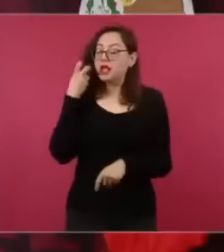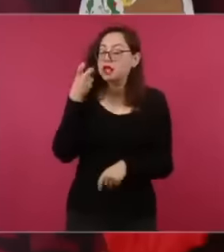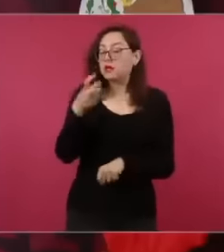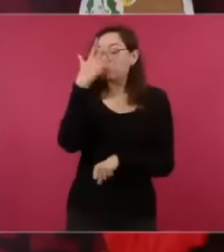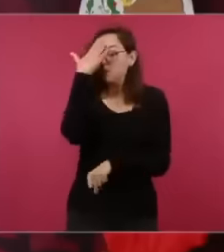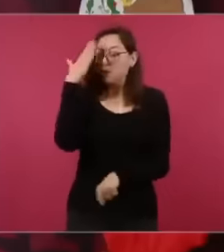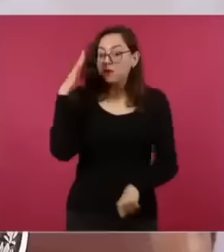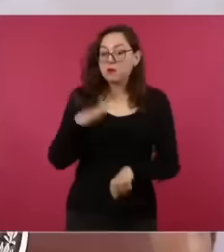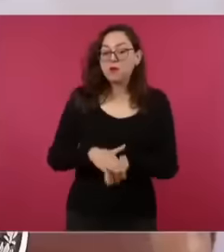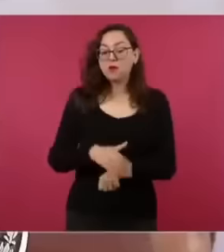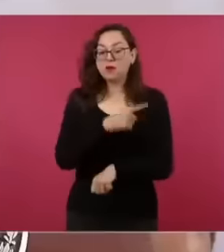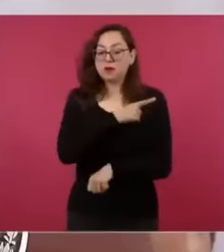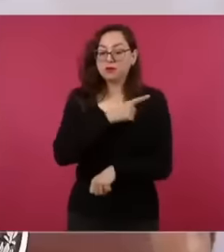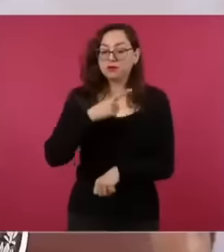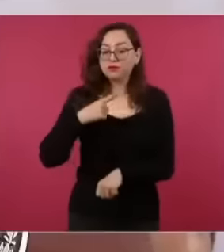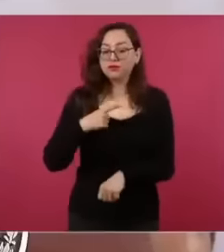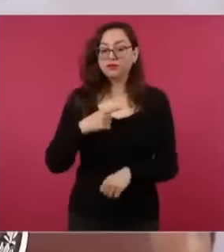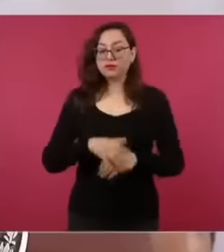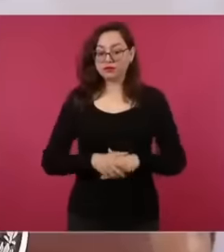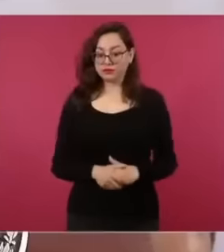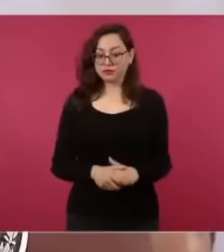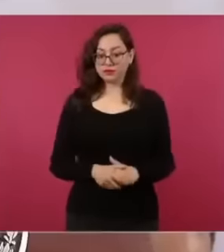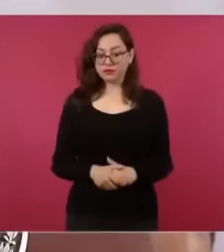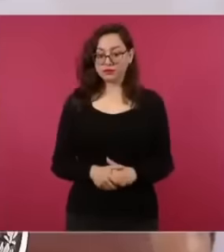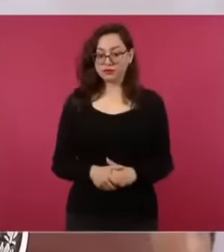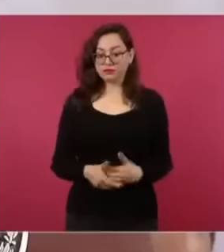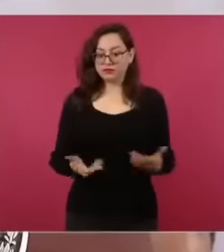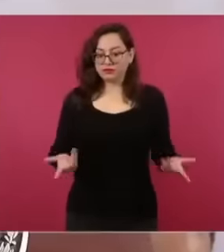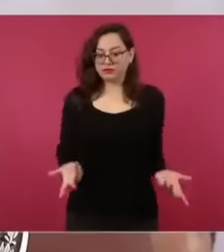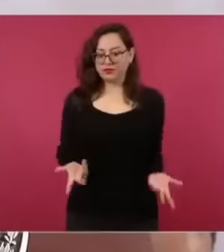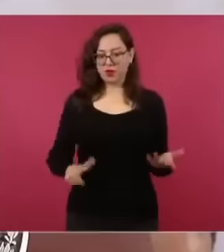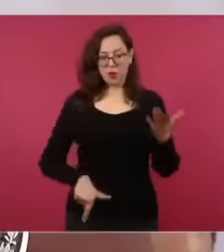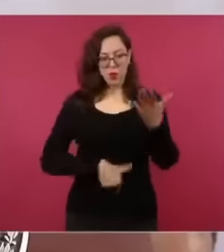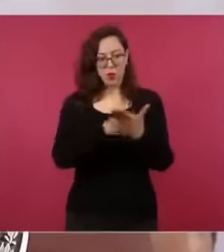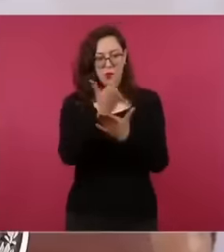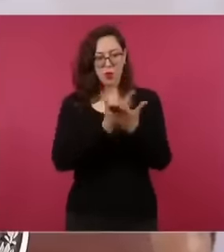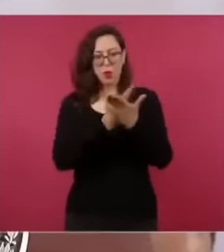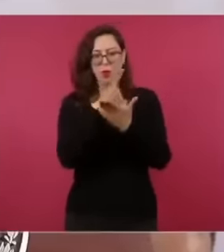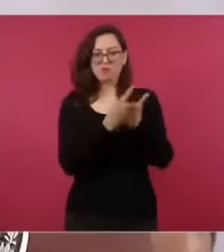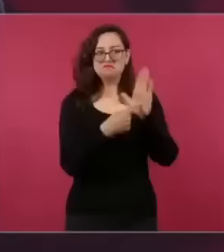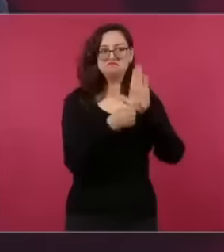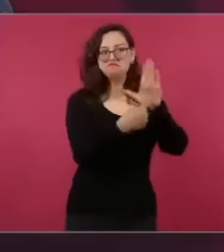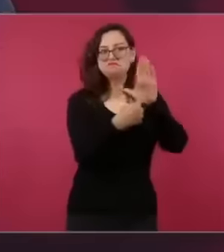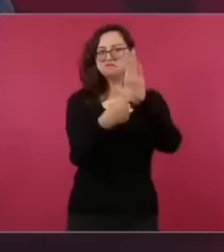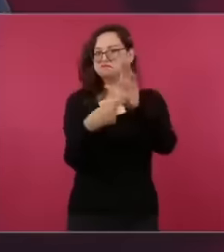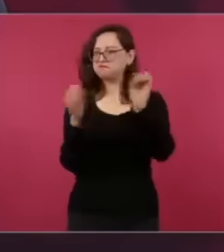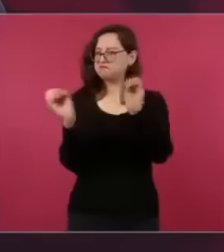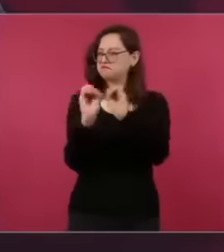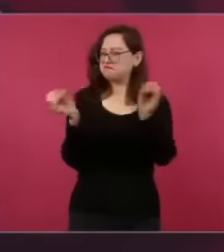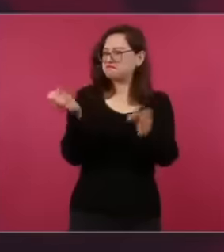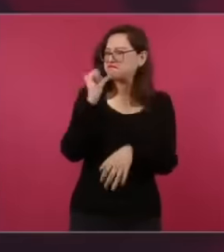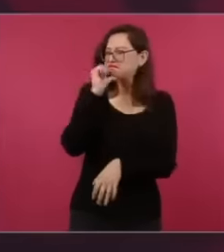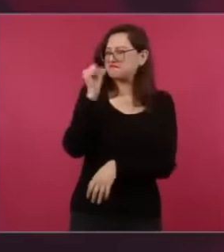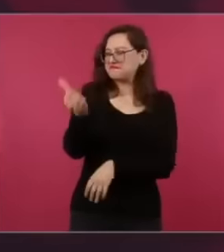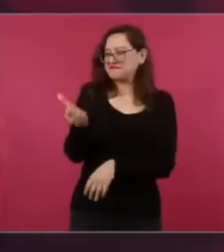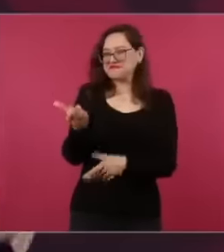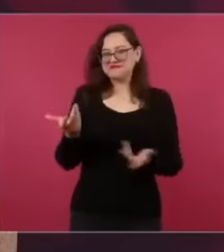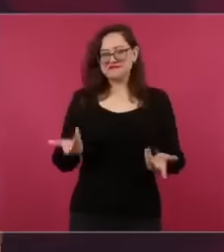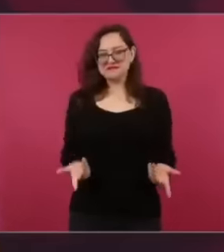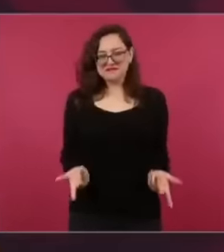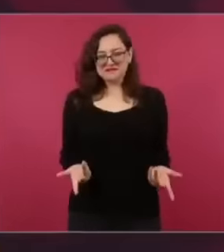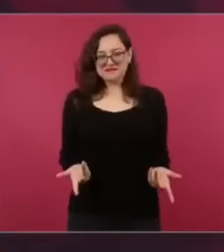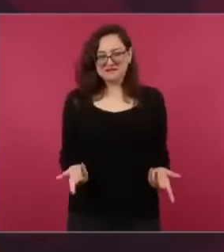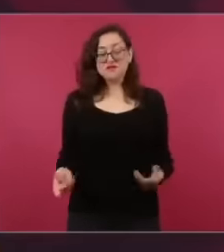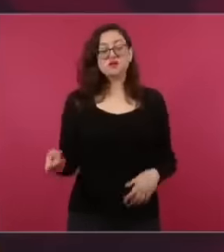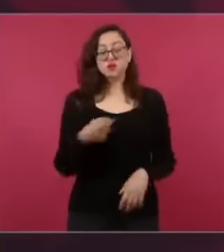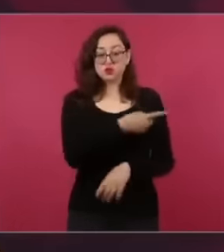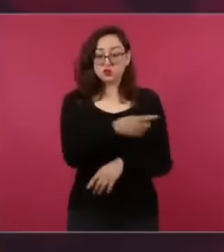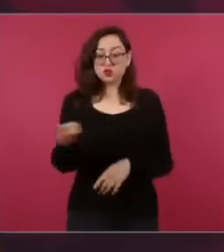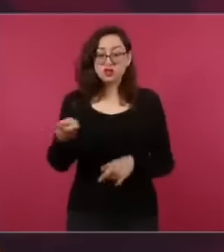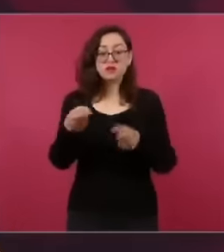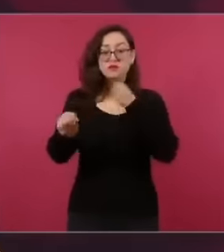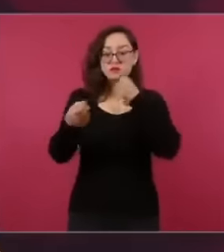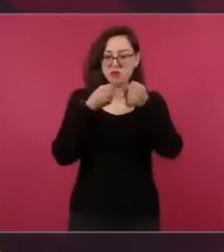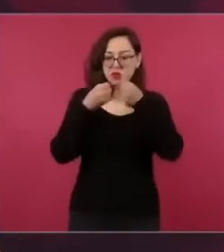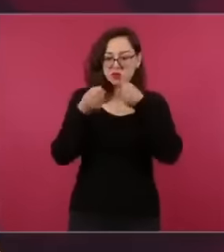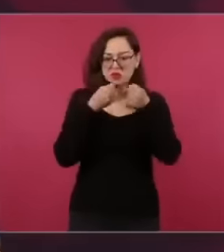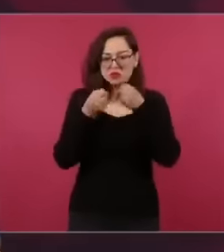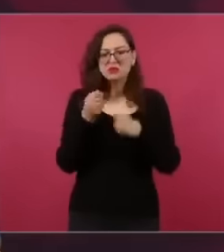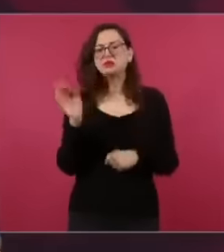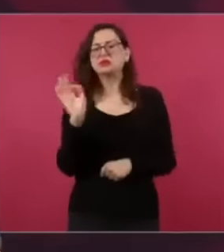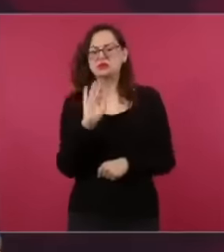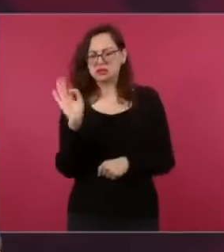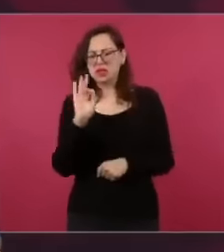you knew Of course you knew it But there are millions of Mexicans They didn't know it